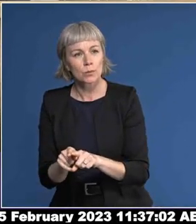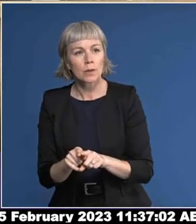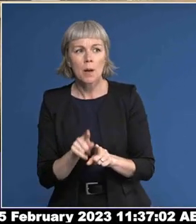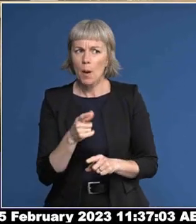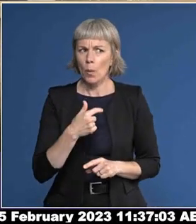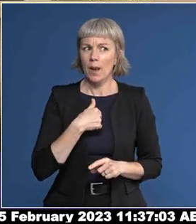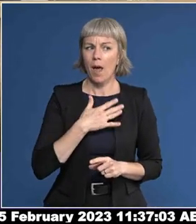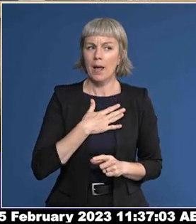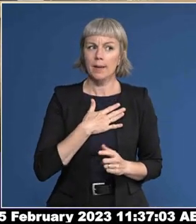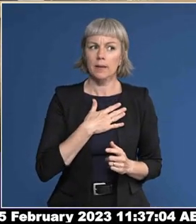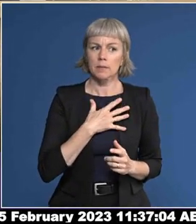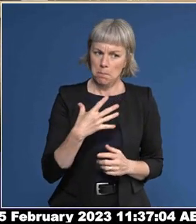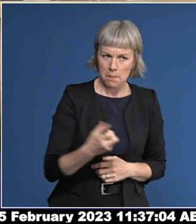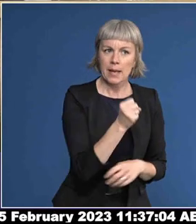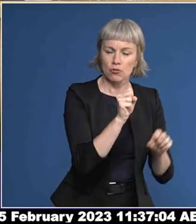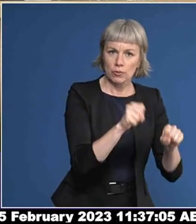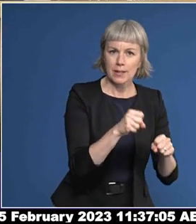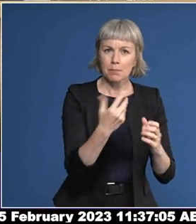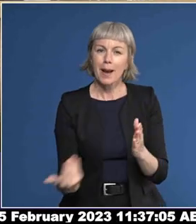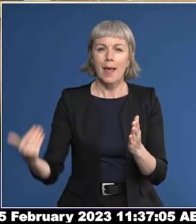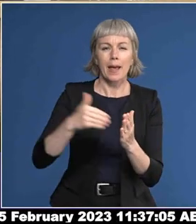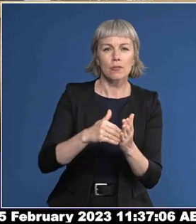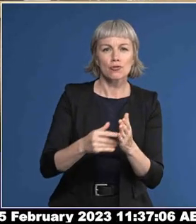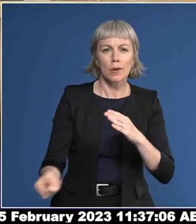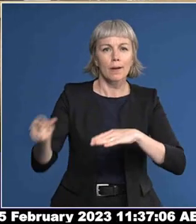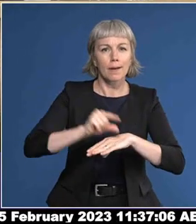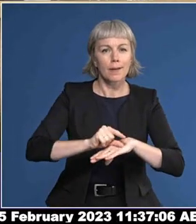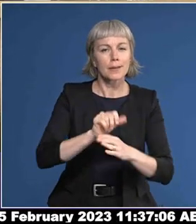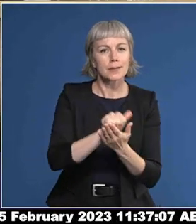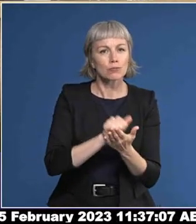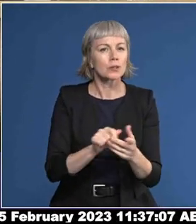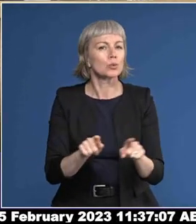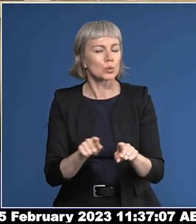So it's not - for me, it is not about there not being a nationally recognised core